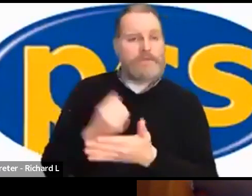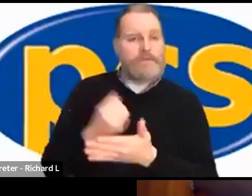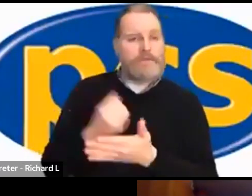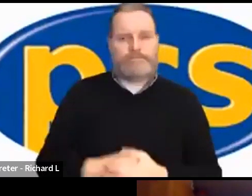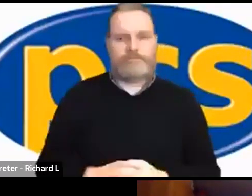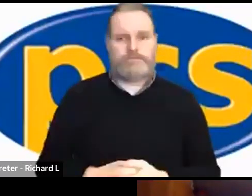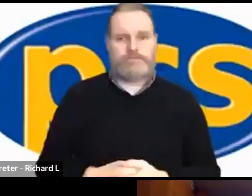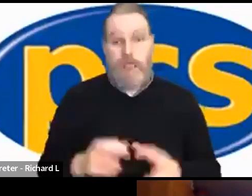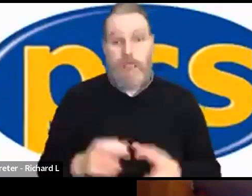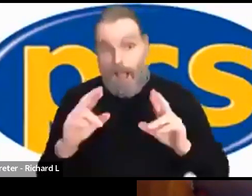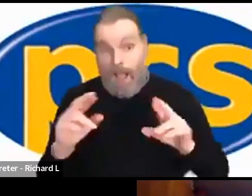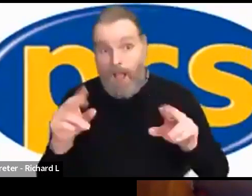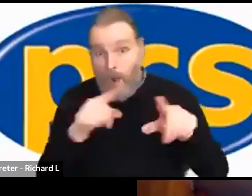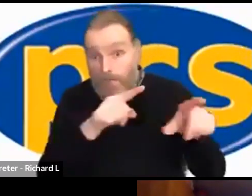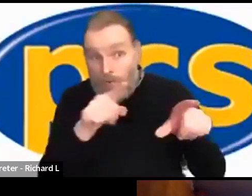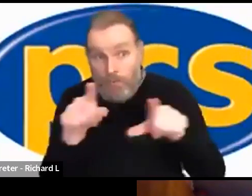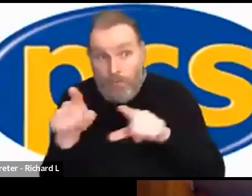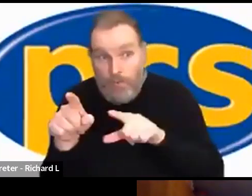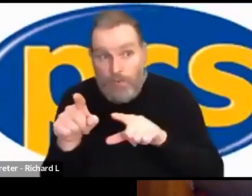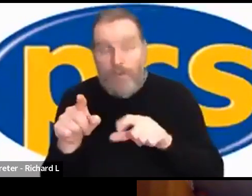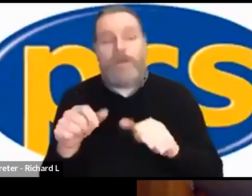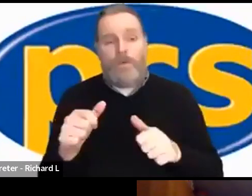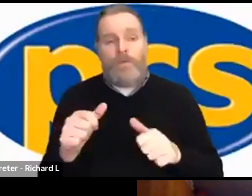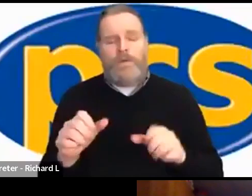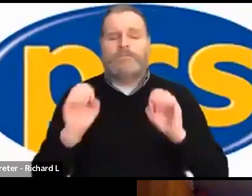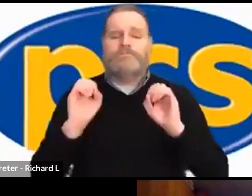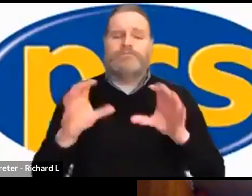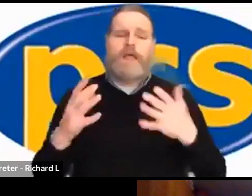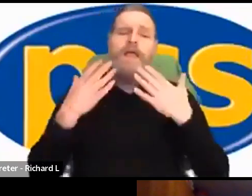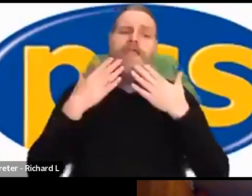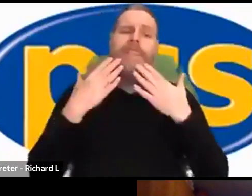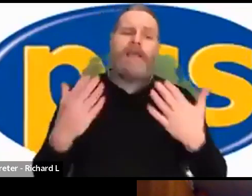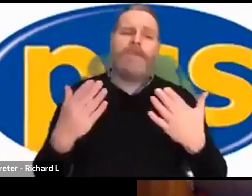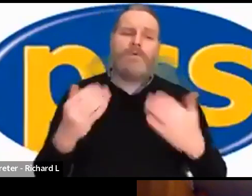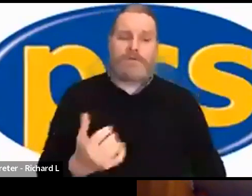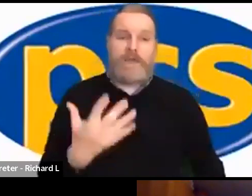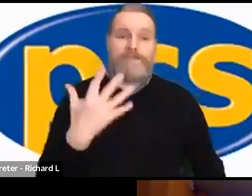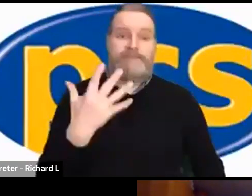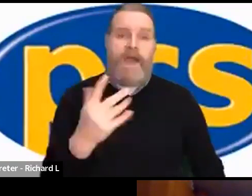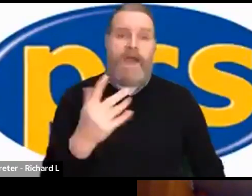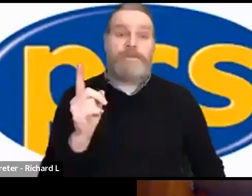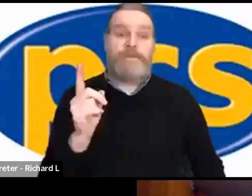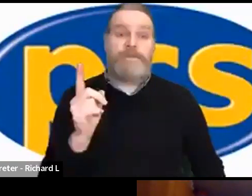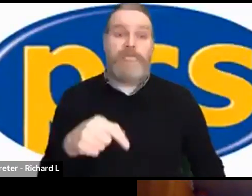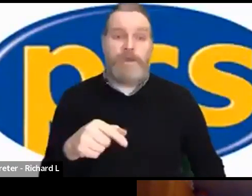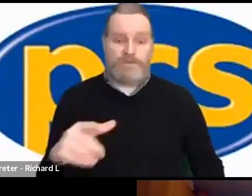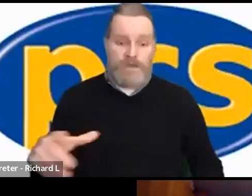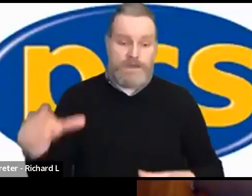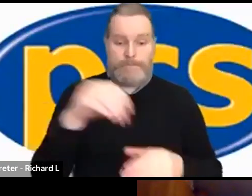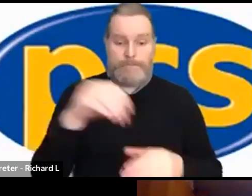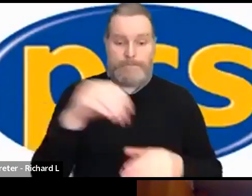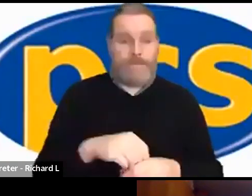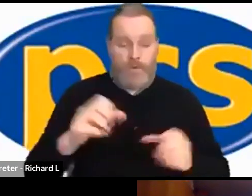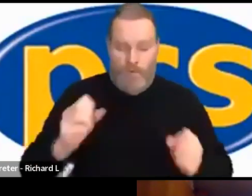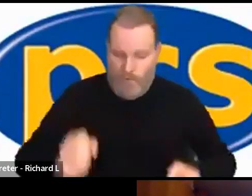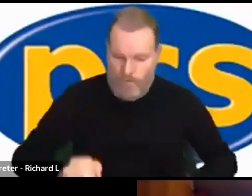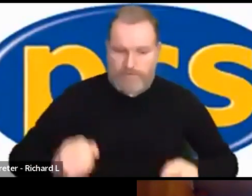do so That so far they've refused to do so. Firstly, I hope everyone here will join me join me in thanking the join me in thanking the 5,000 people